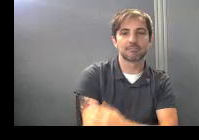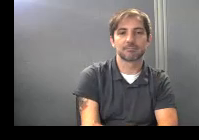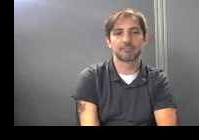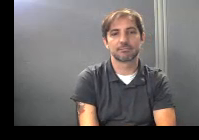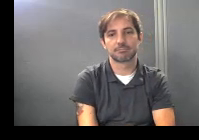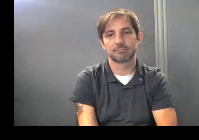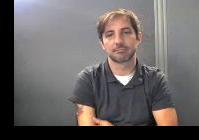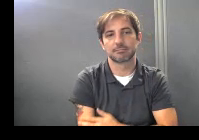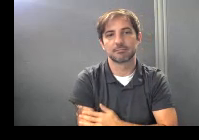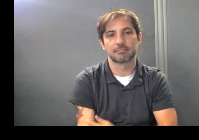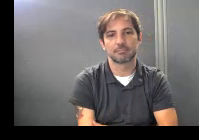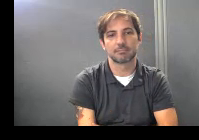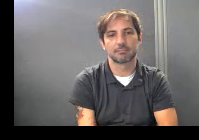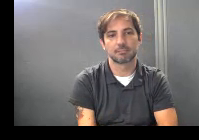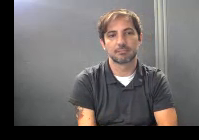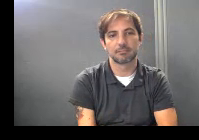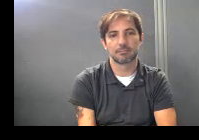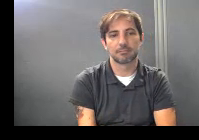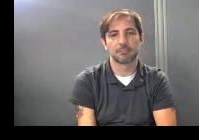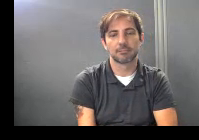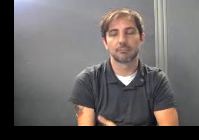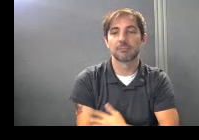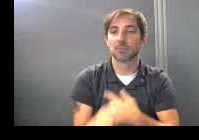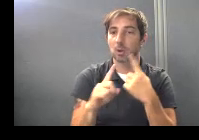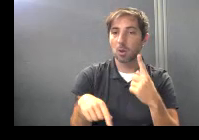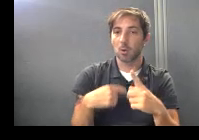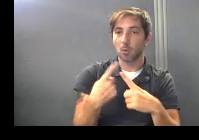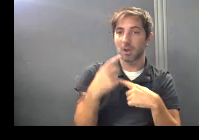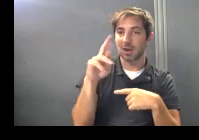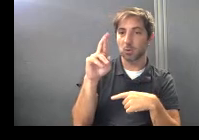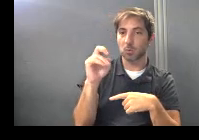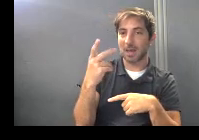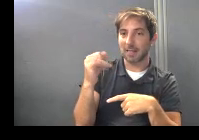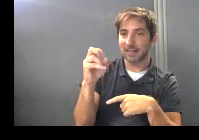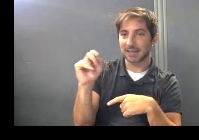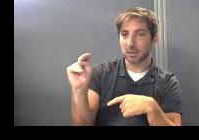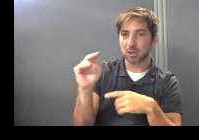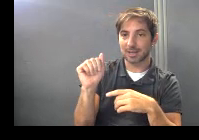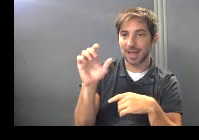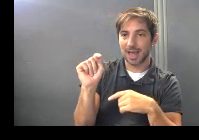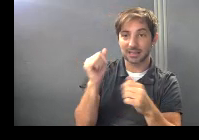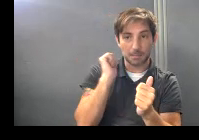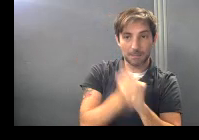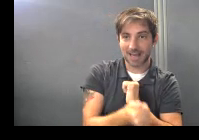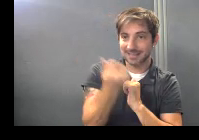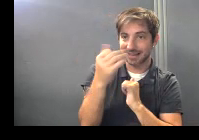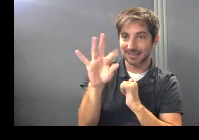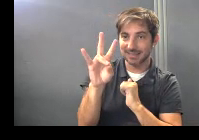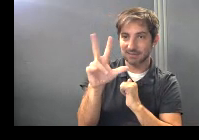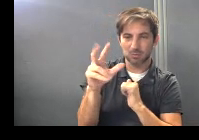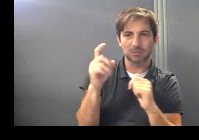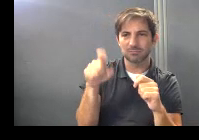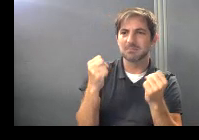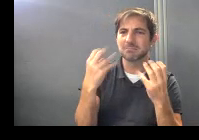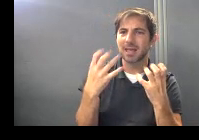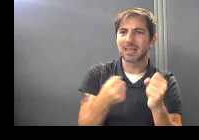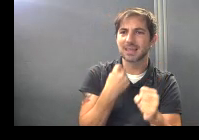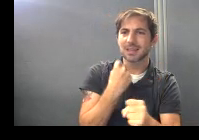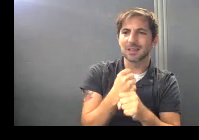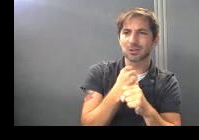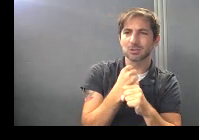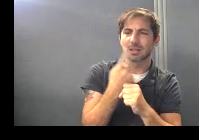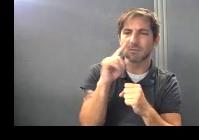THE REHABILITATION ACT WAS PASSED IN 1973, IT TOOK MANY YEARS FOR THE AGENCIES TO IMPLEMENT